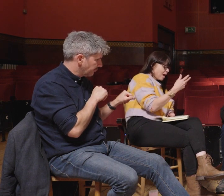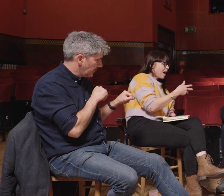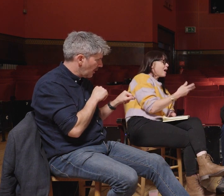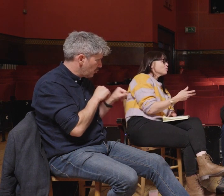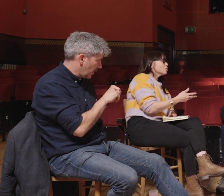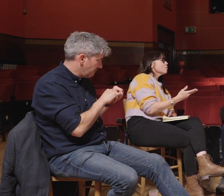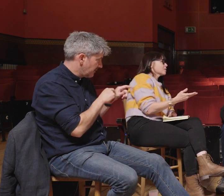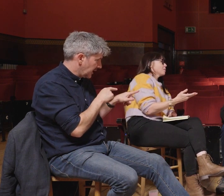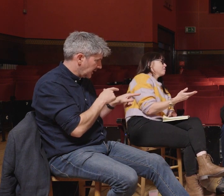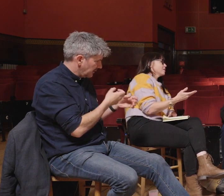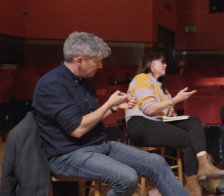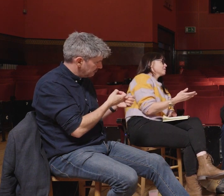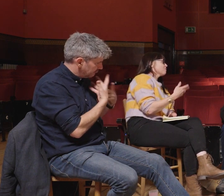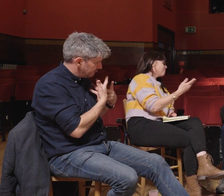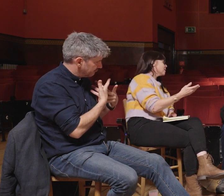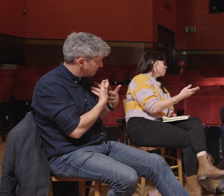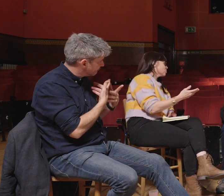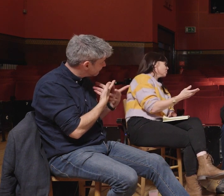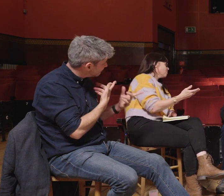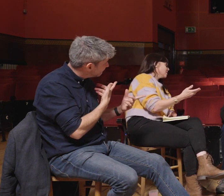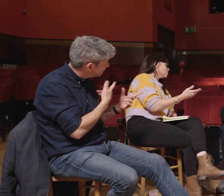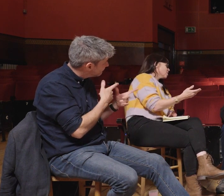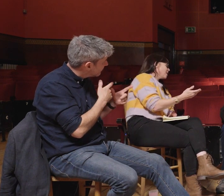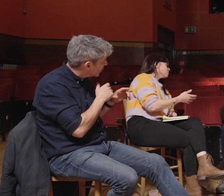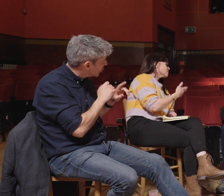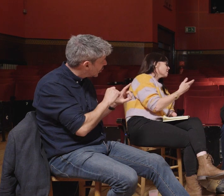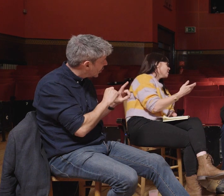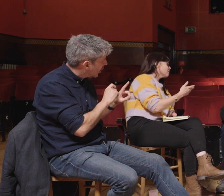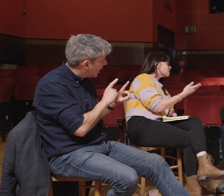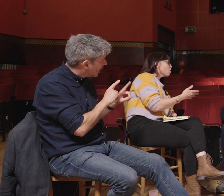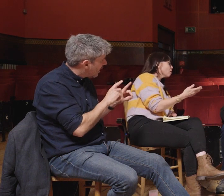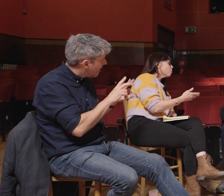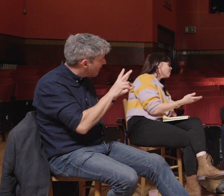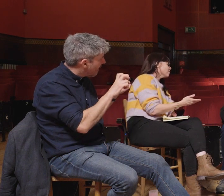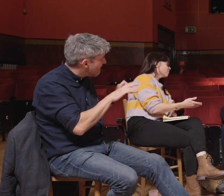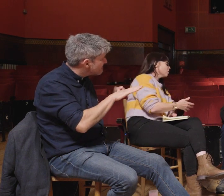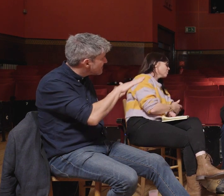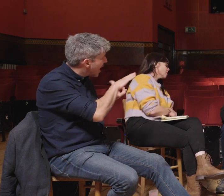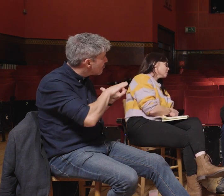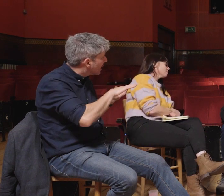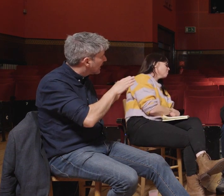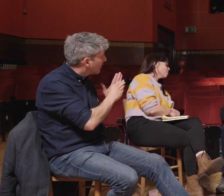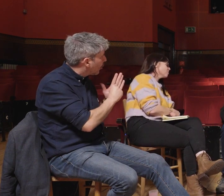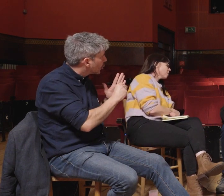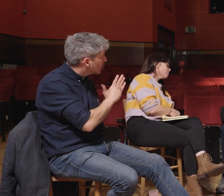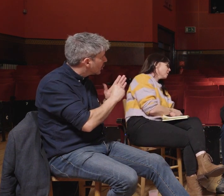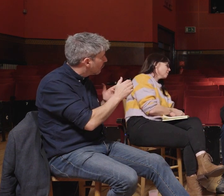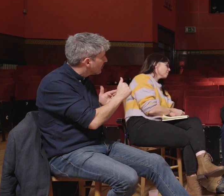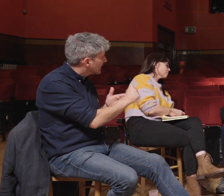how do you experience this family model of leadership? How does it operate for you as a member of the company?